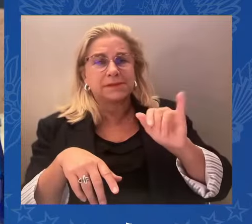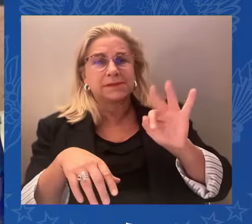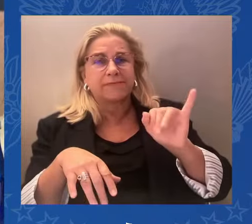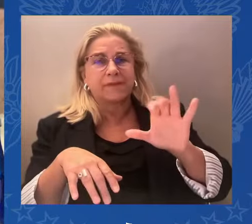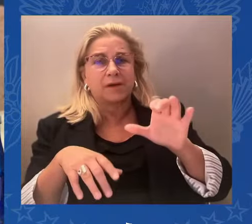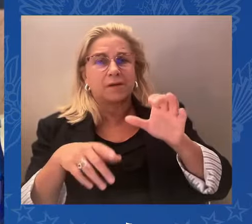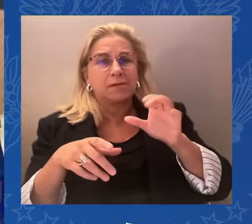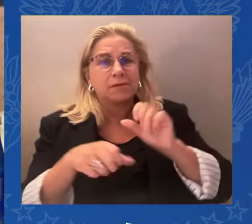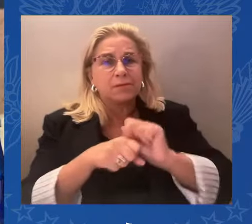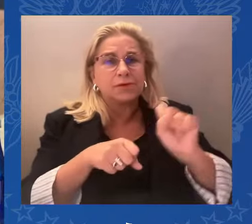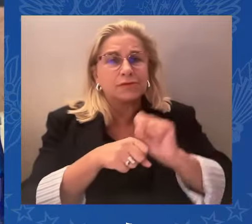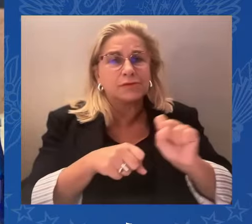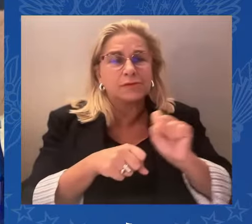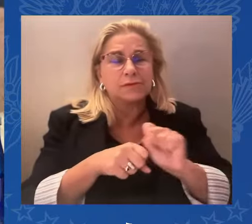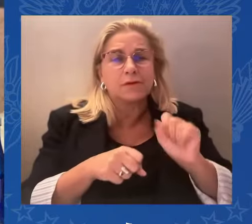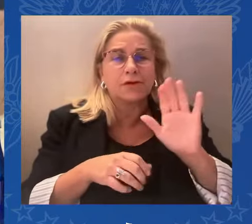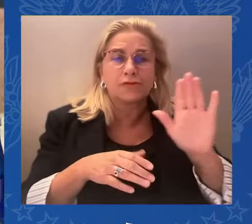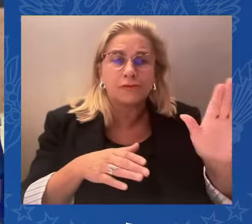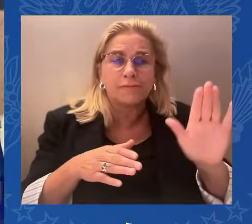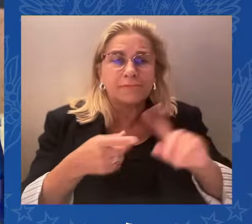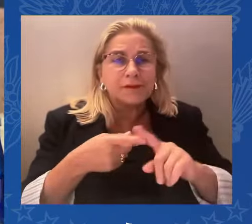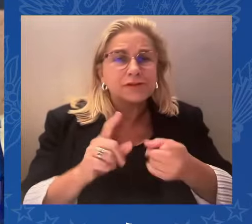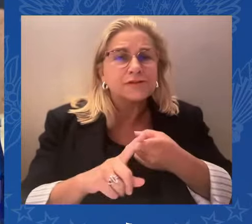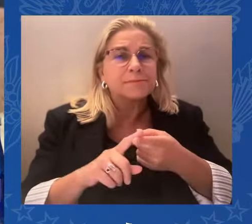which demonstrates your emphasis on the Quad.